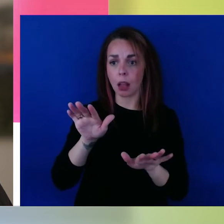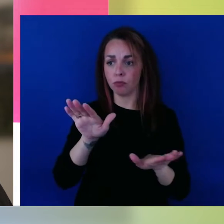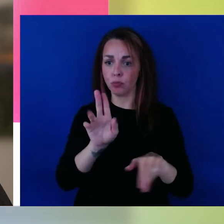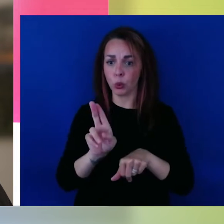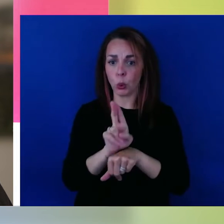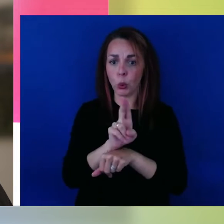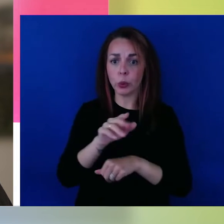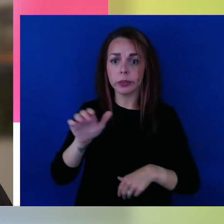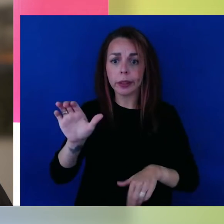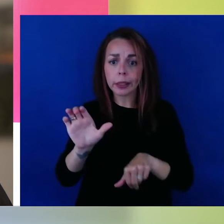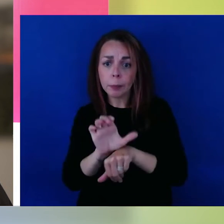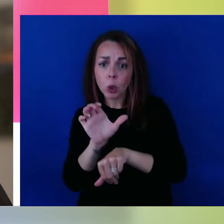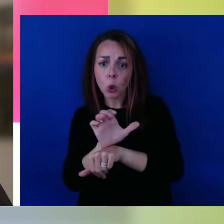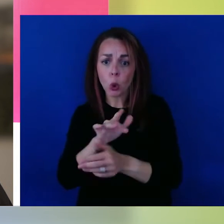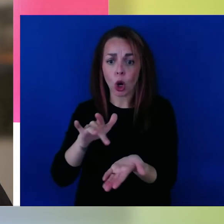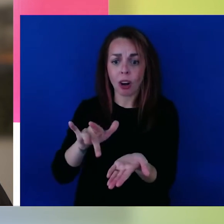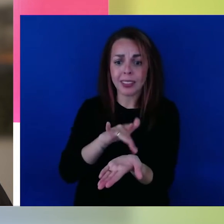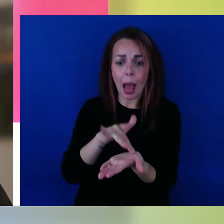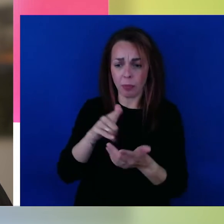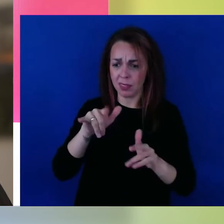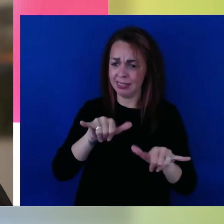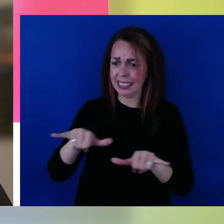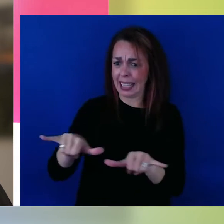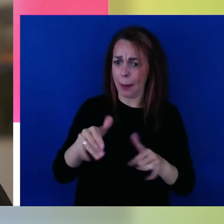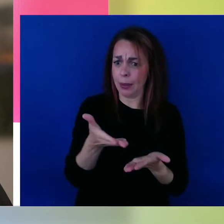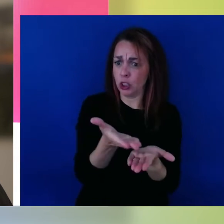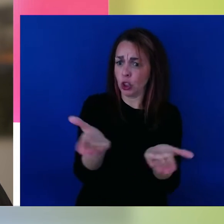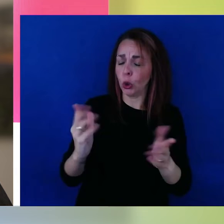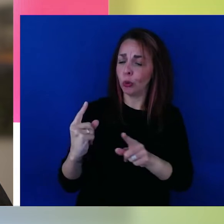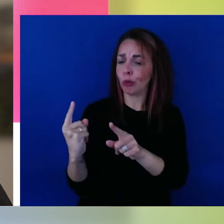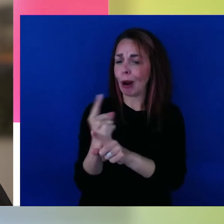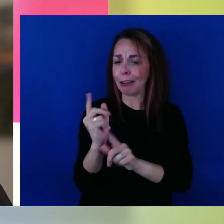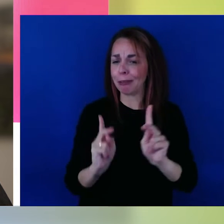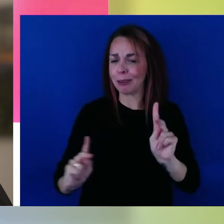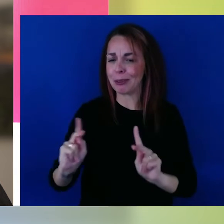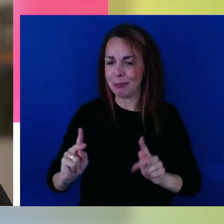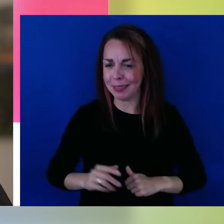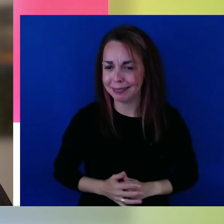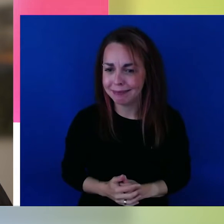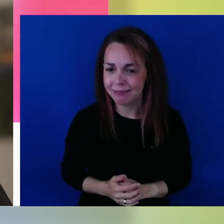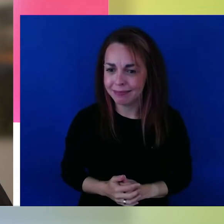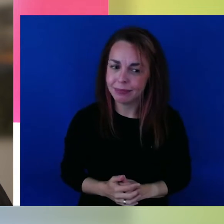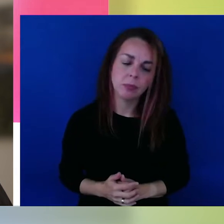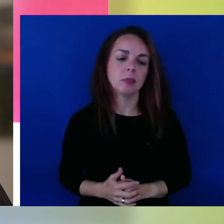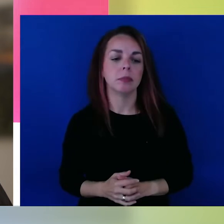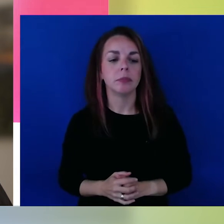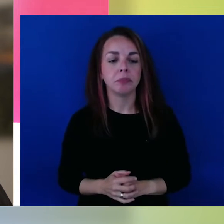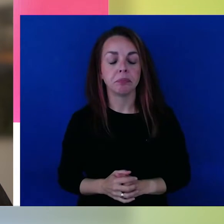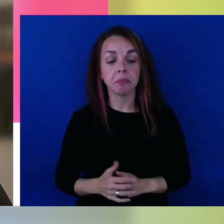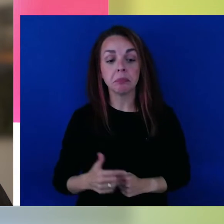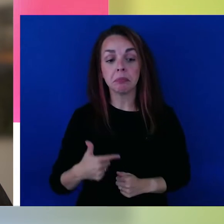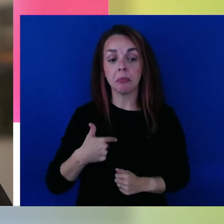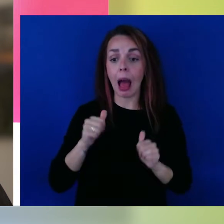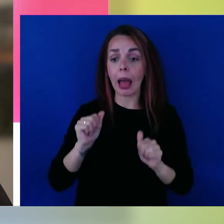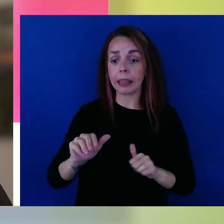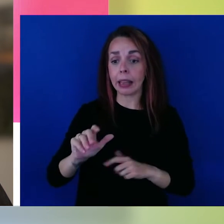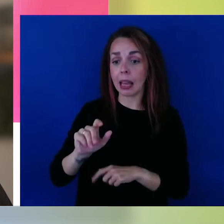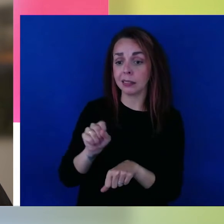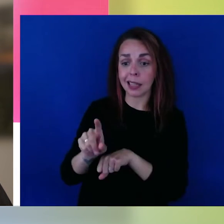no different than any of you, ordinary humans. I can text, post,